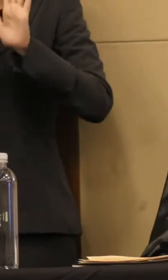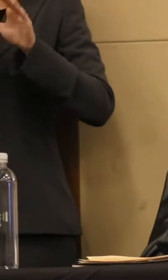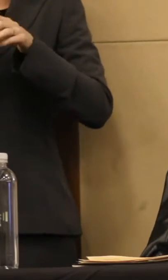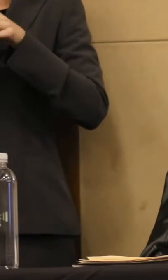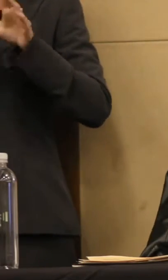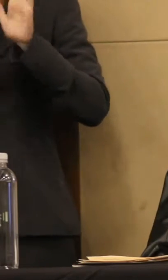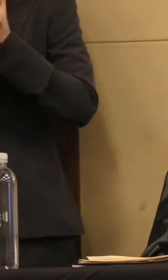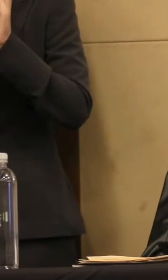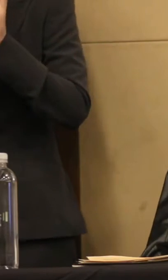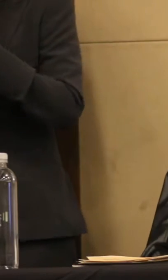critical.